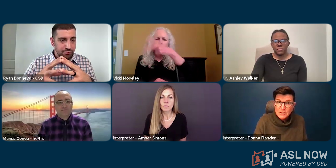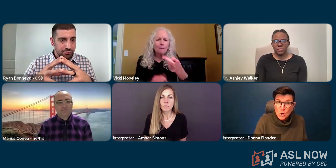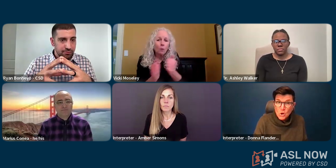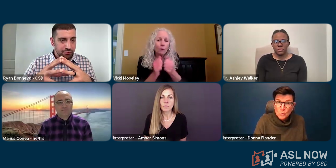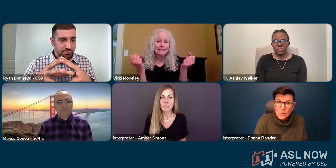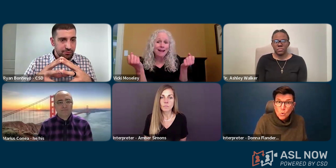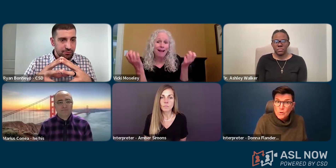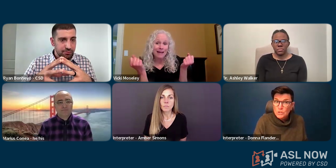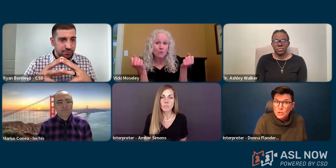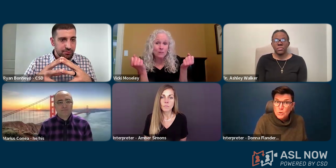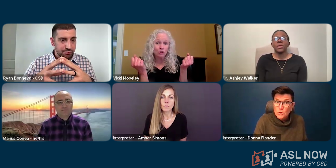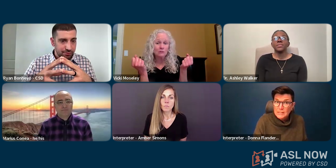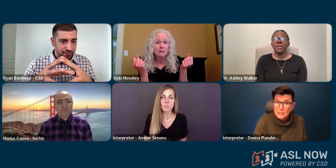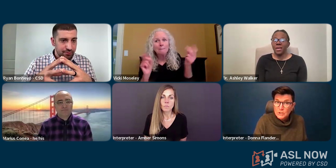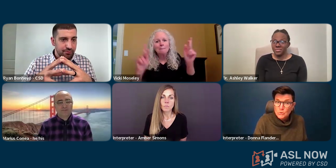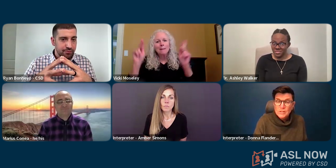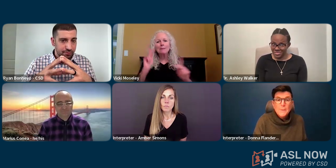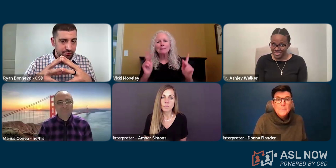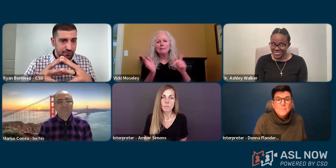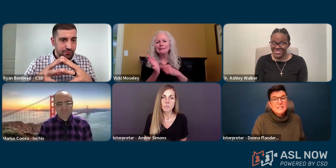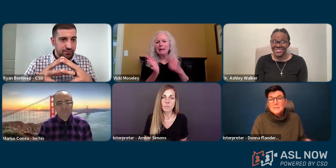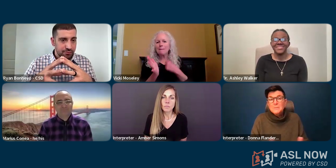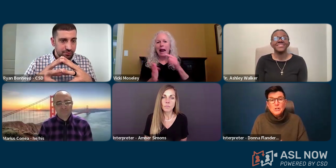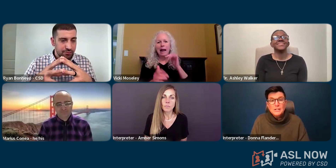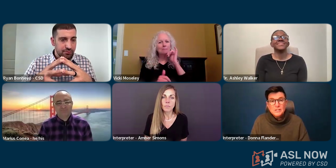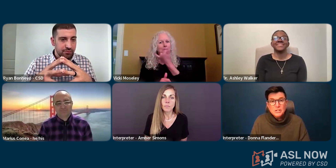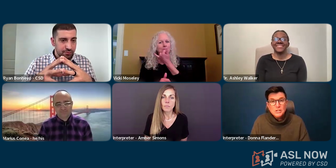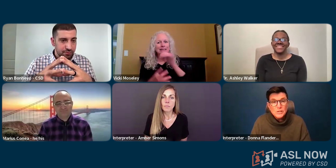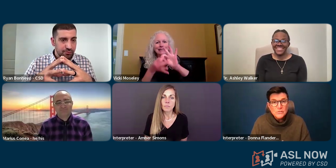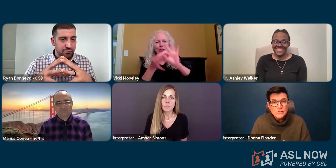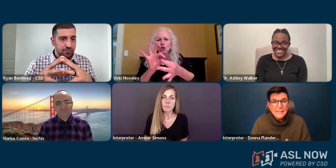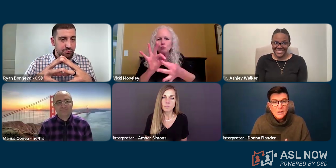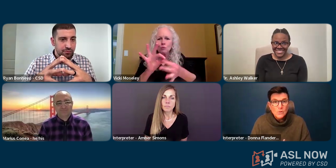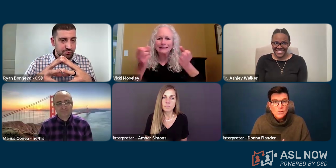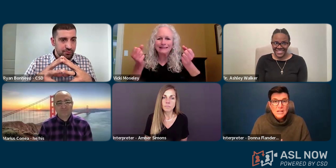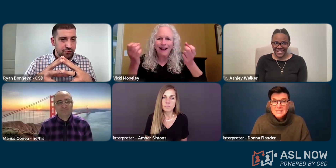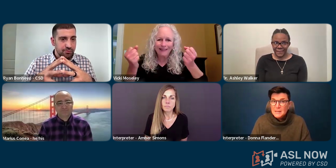of that tone or those cues and clues similar to the use of sign language.